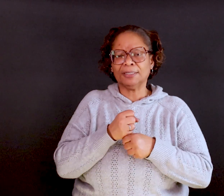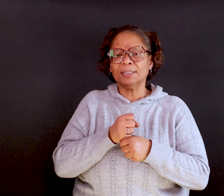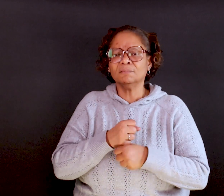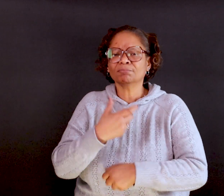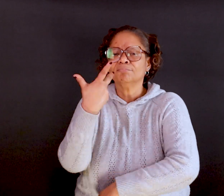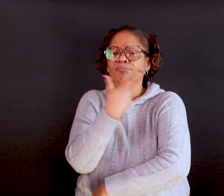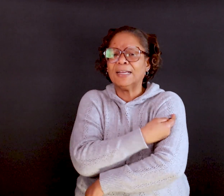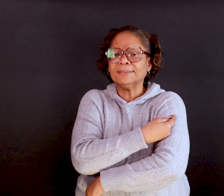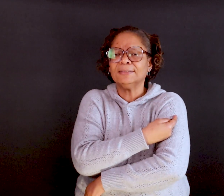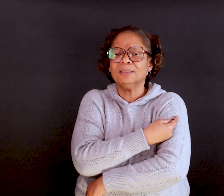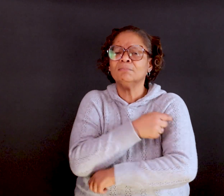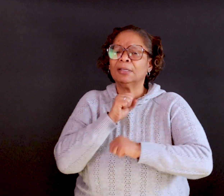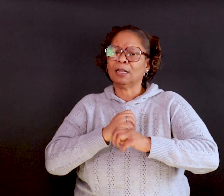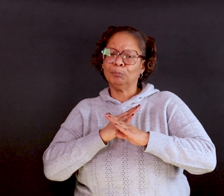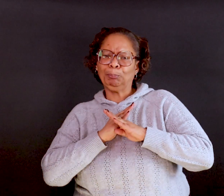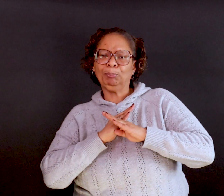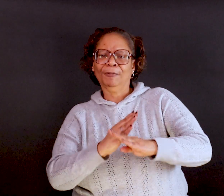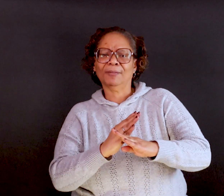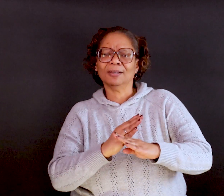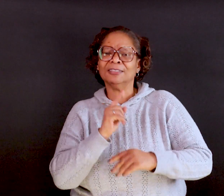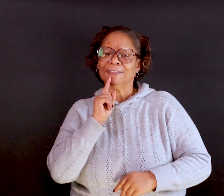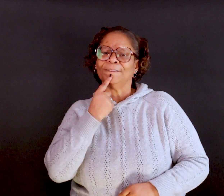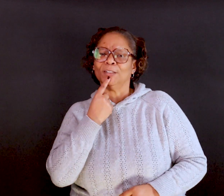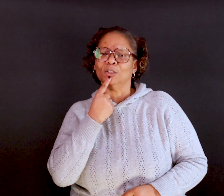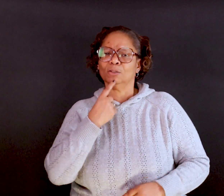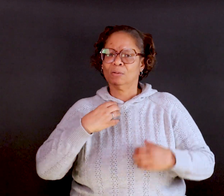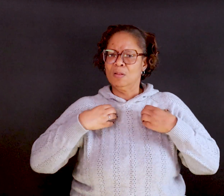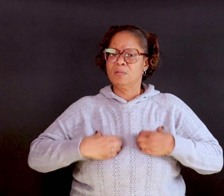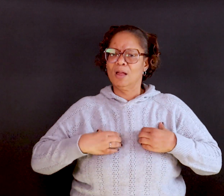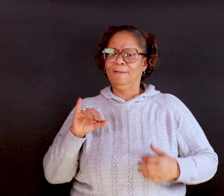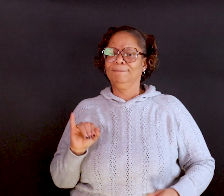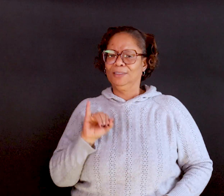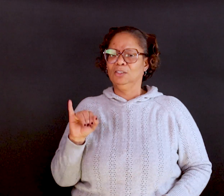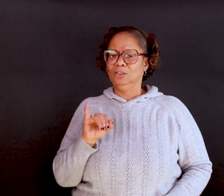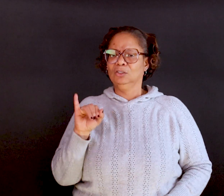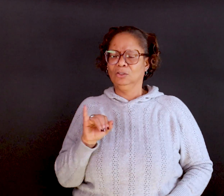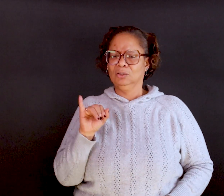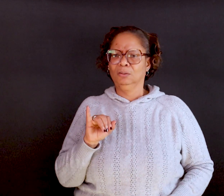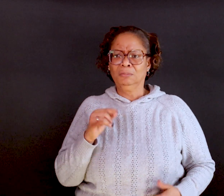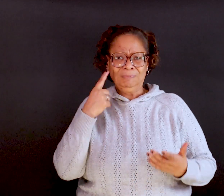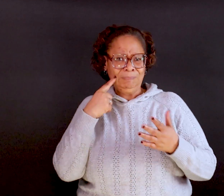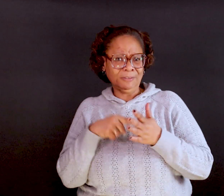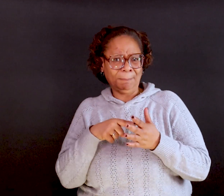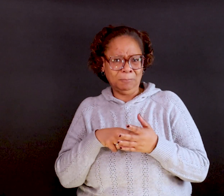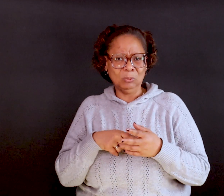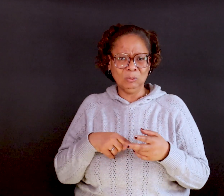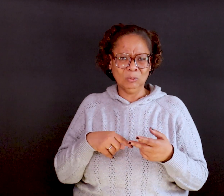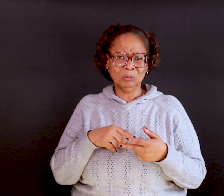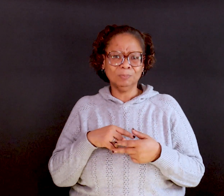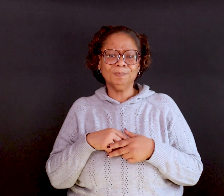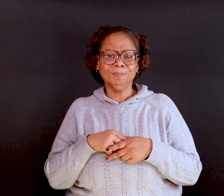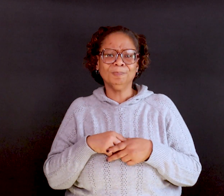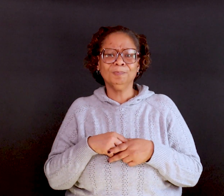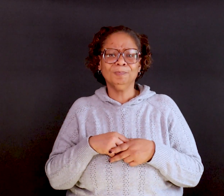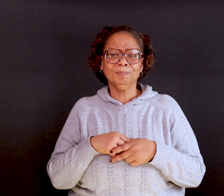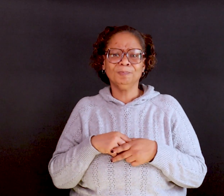Getting vaccinated can prevent serious lung infections.